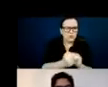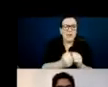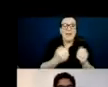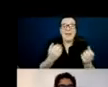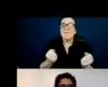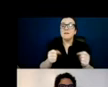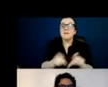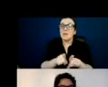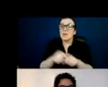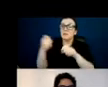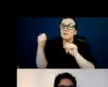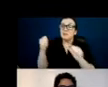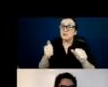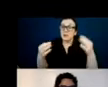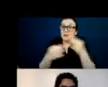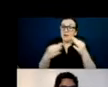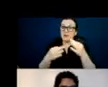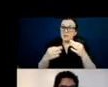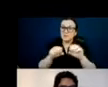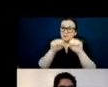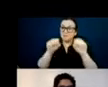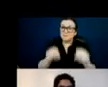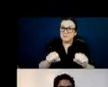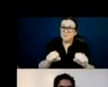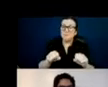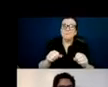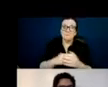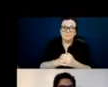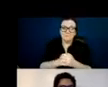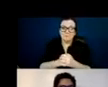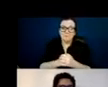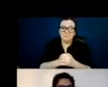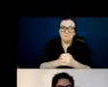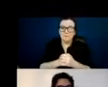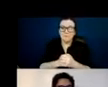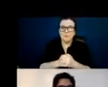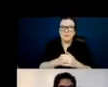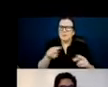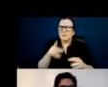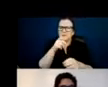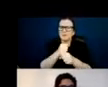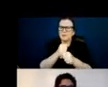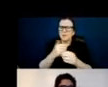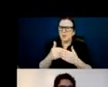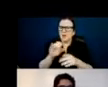that would be based on what people used to call the status approach to legal capacity, that means